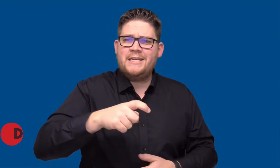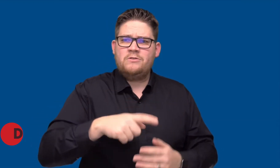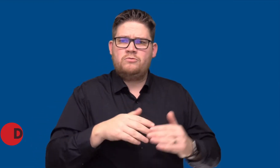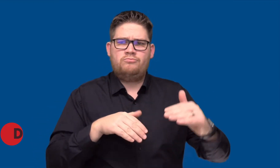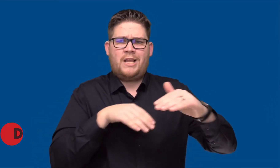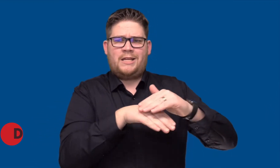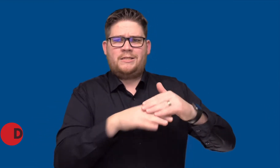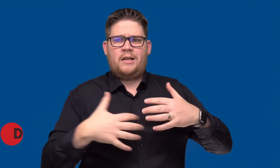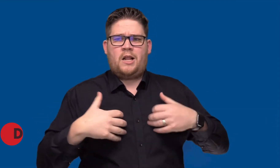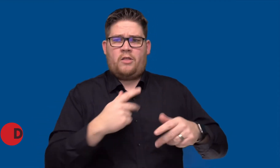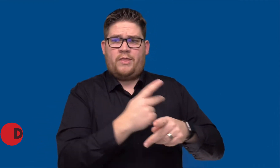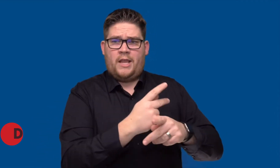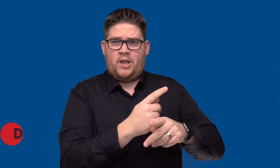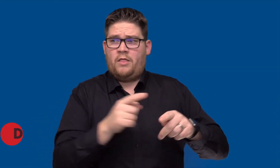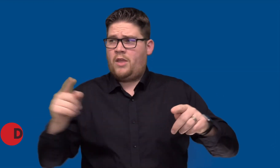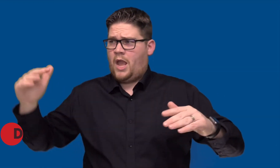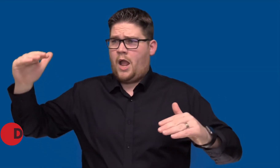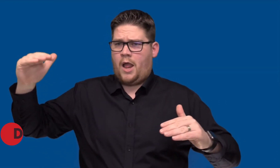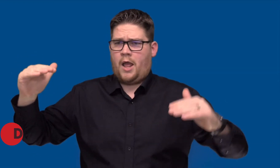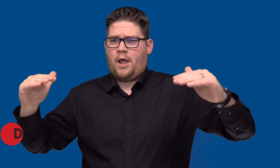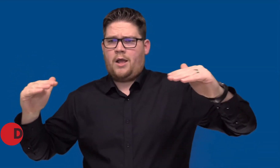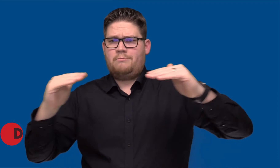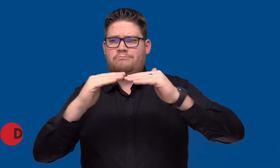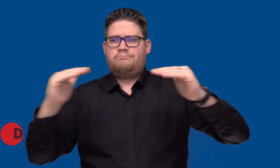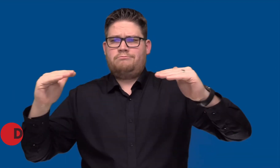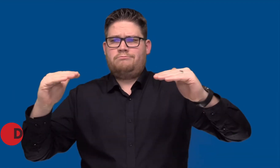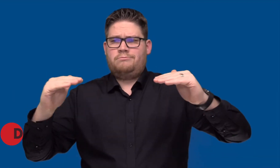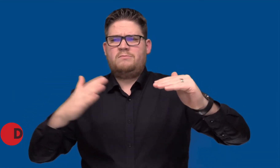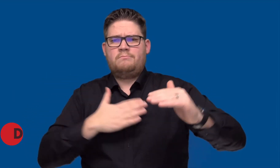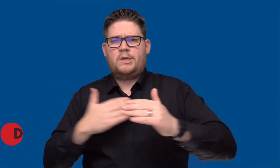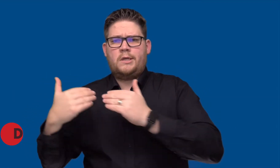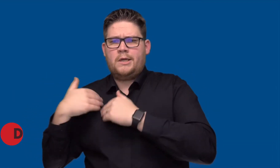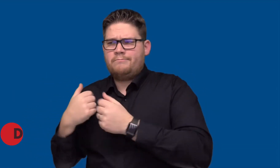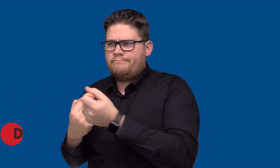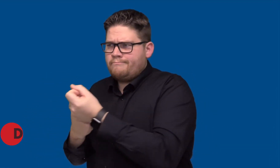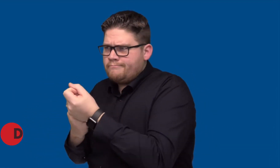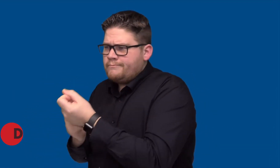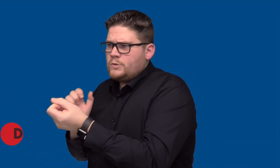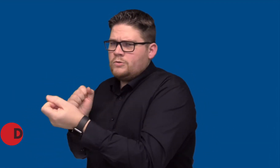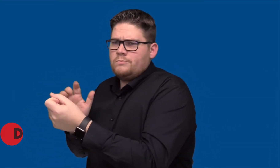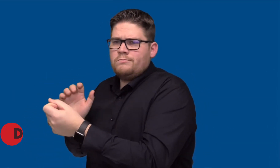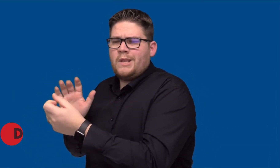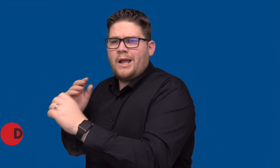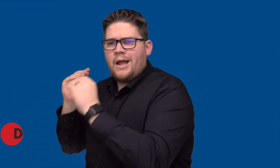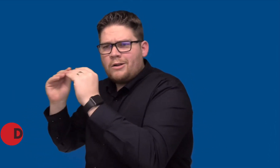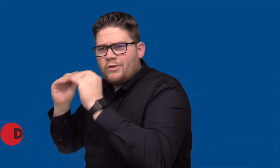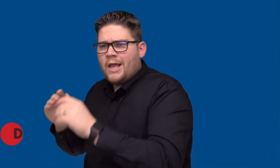health care and getting both to cross paths. It is my responsibility to support,